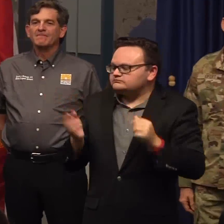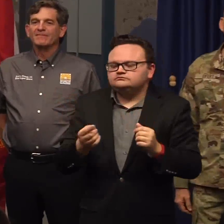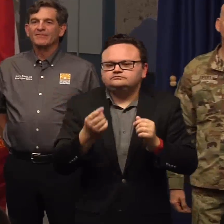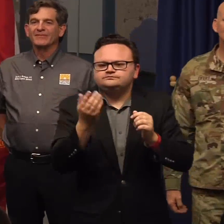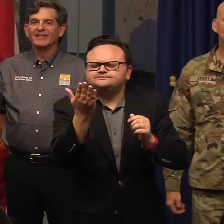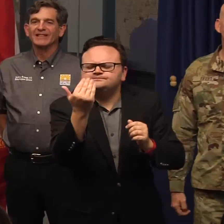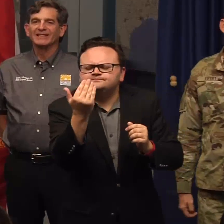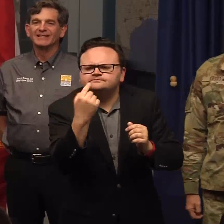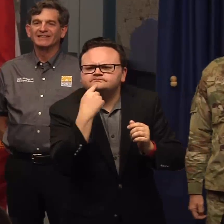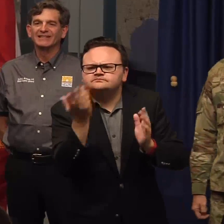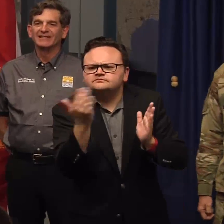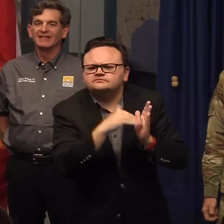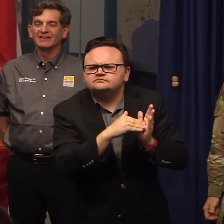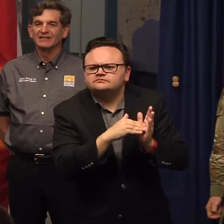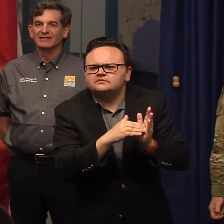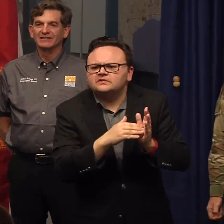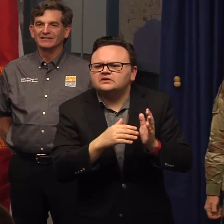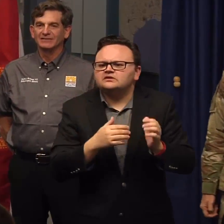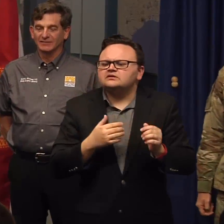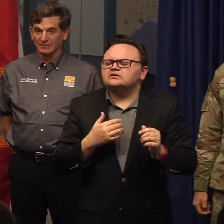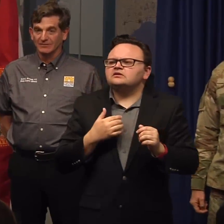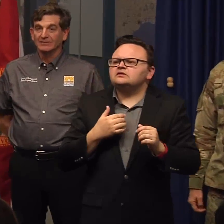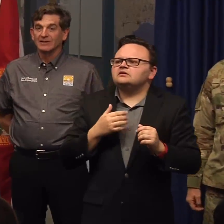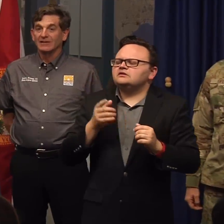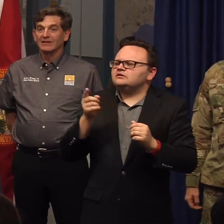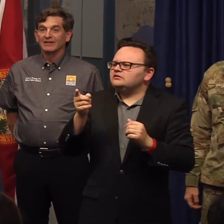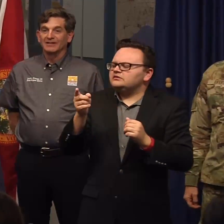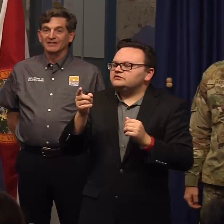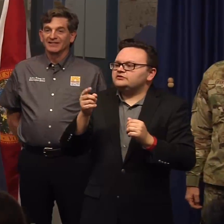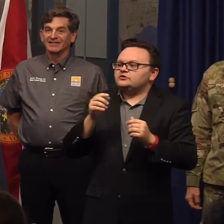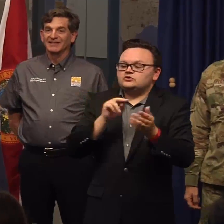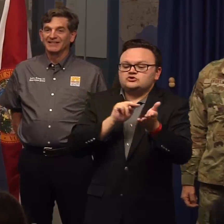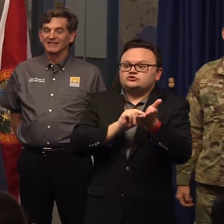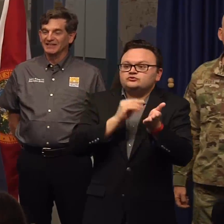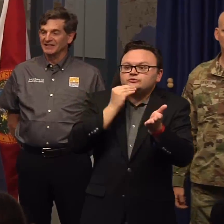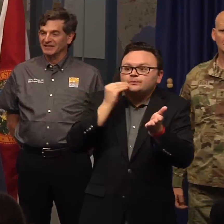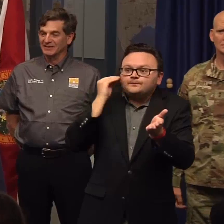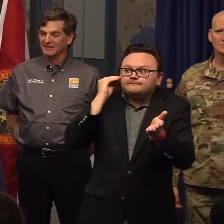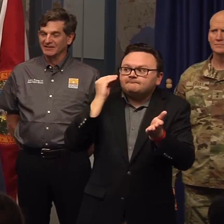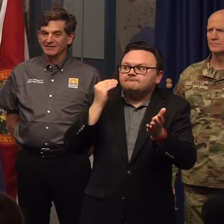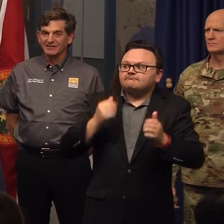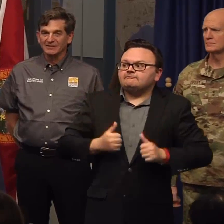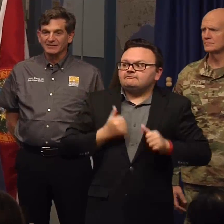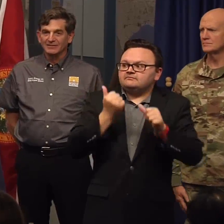YOU'RE DOING WITH NURSING FACILITIES ?